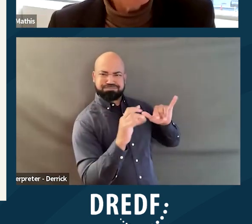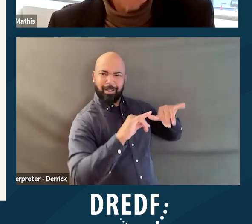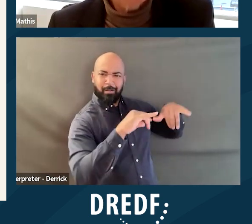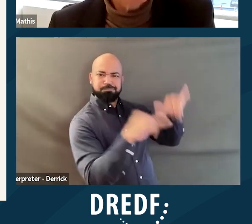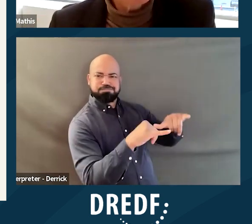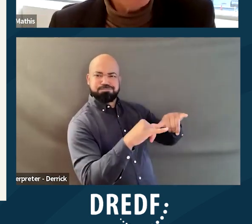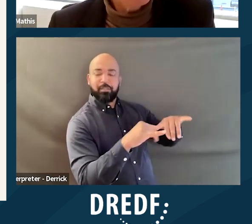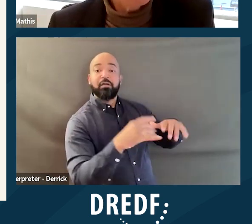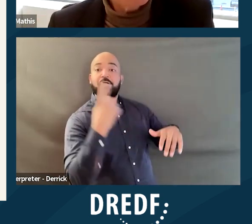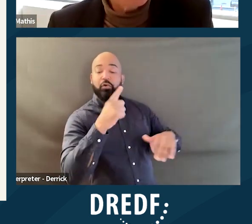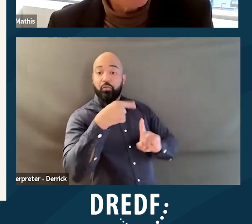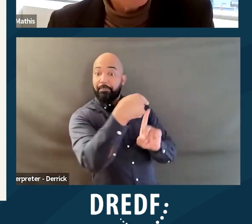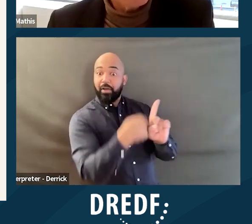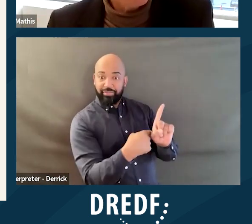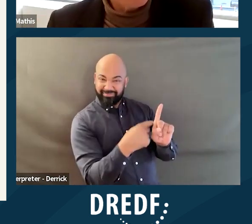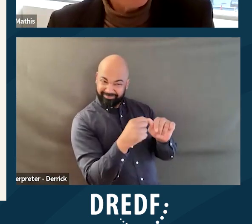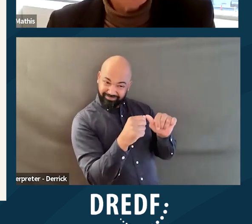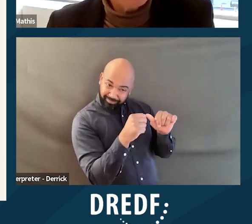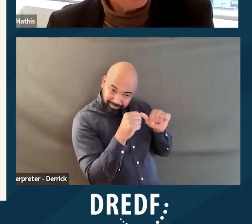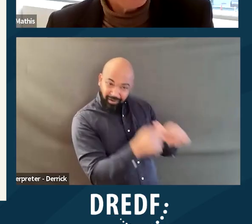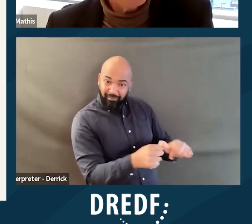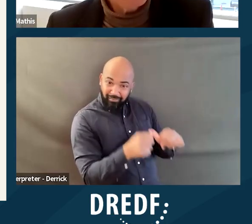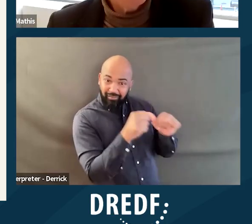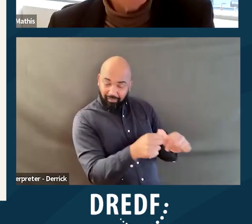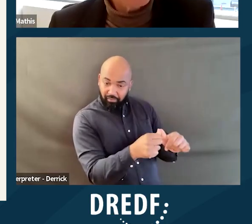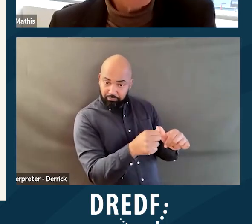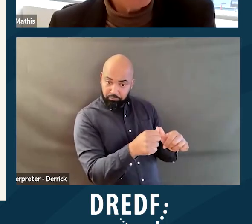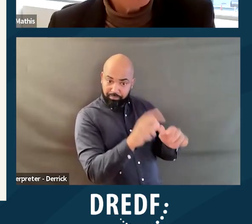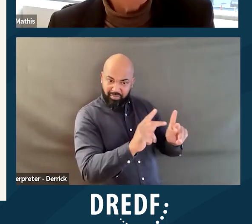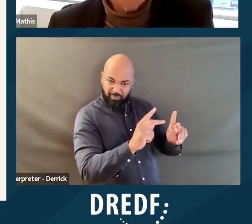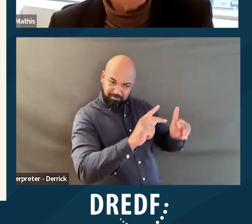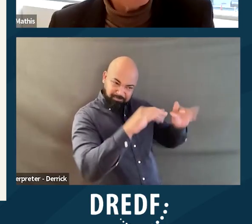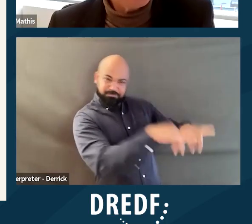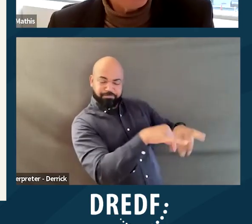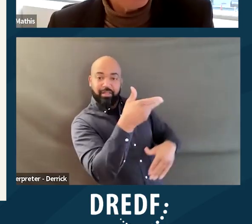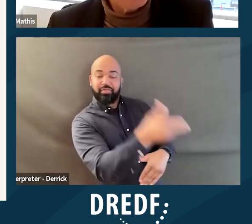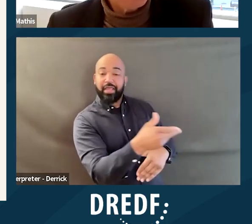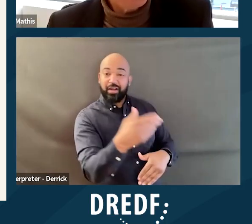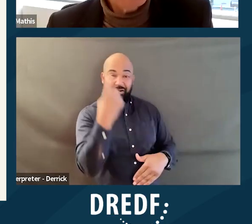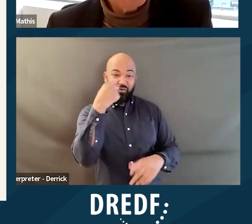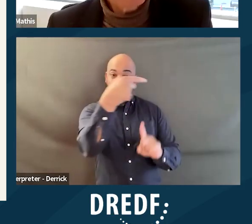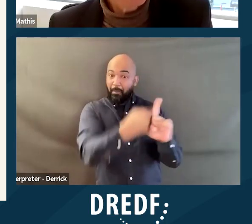Francisco that lasted for a very long time; for more than a month. And was the longest